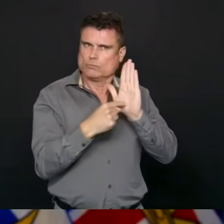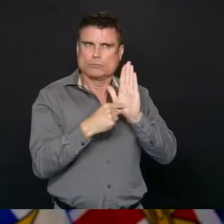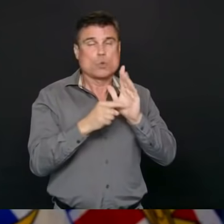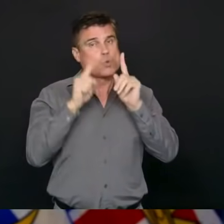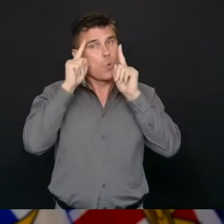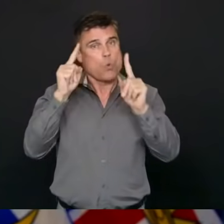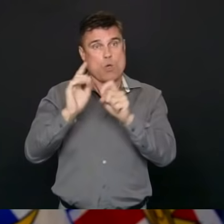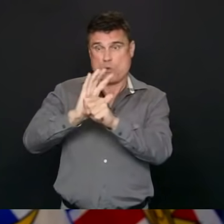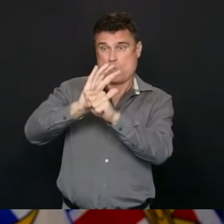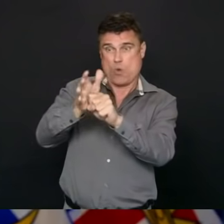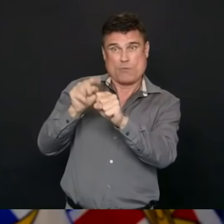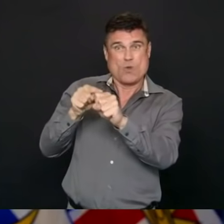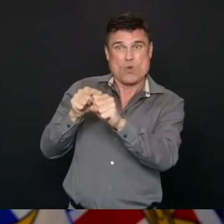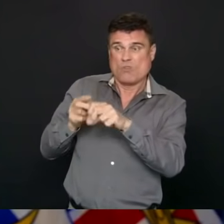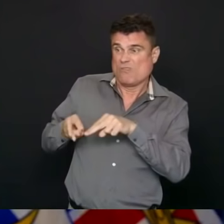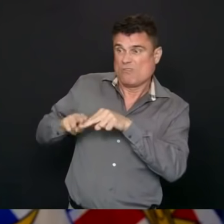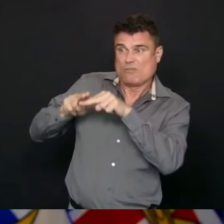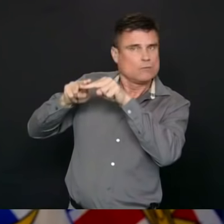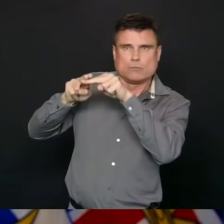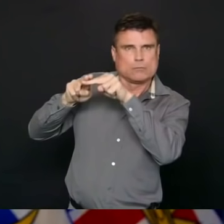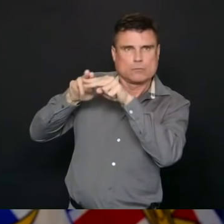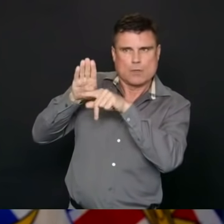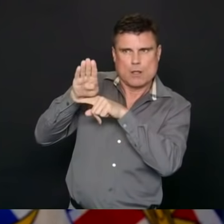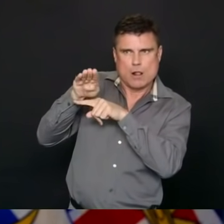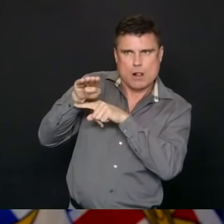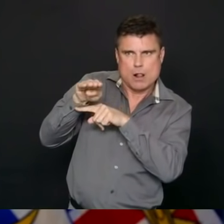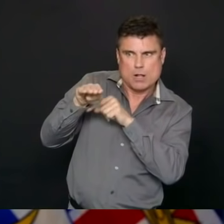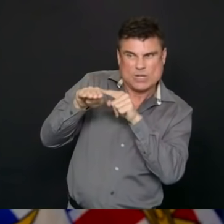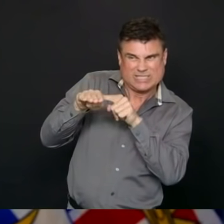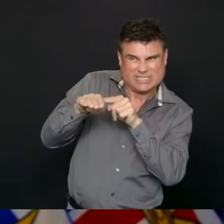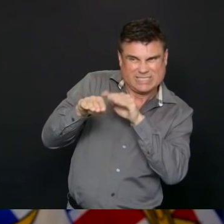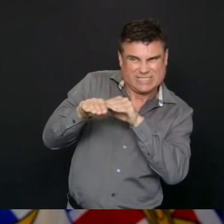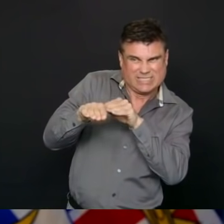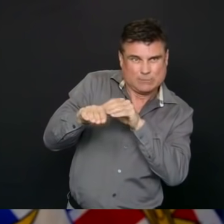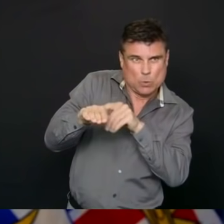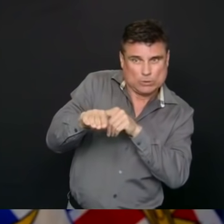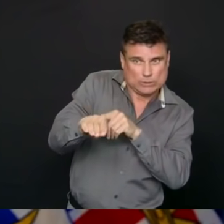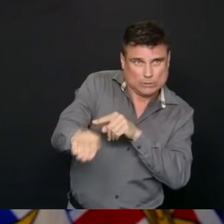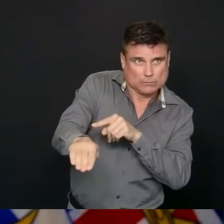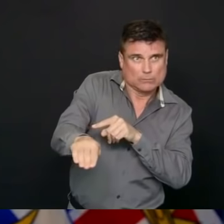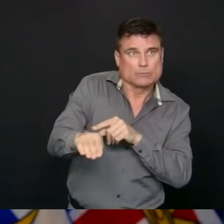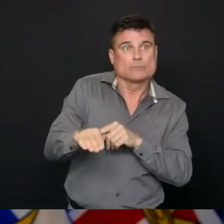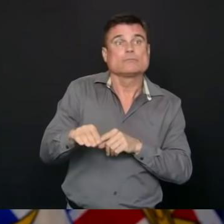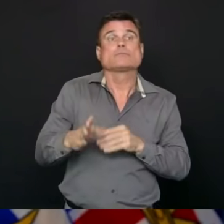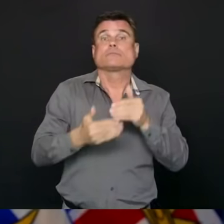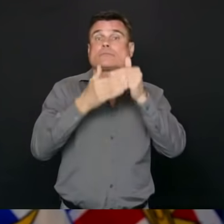Yesterday the premiere announced we will be ready to move to phase 2 after the May